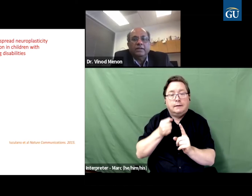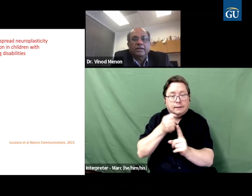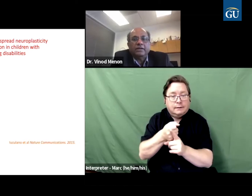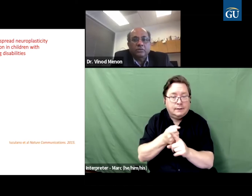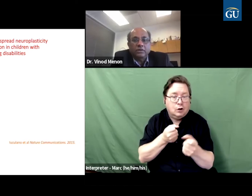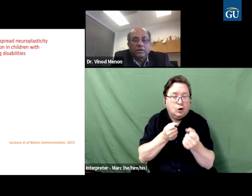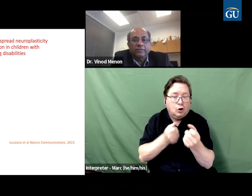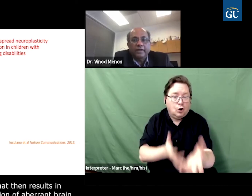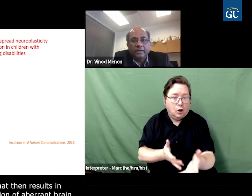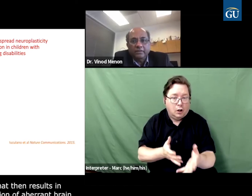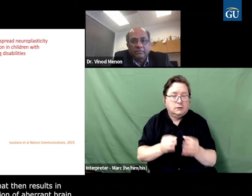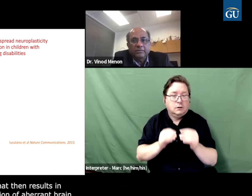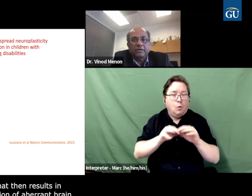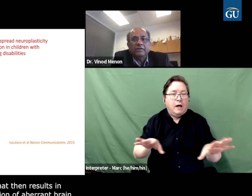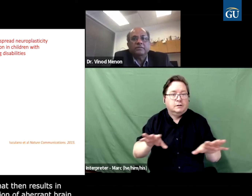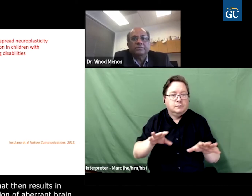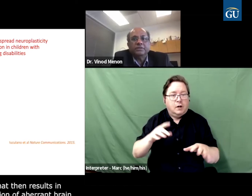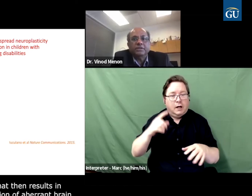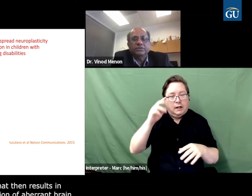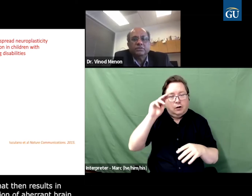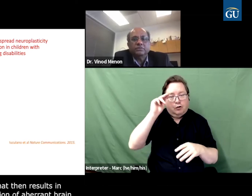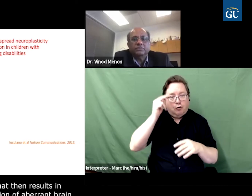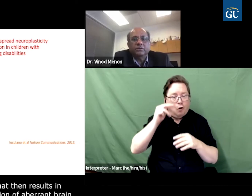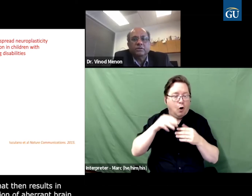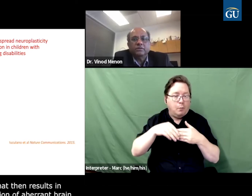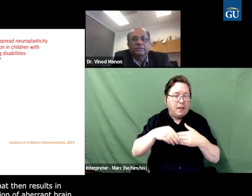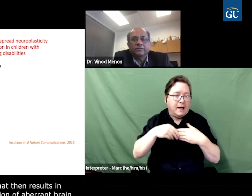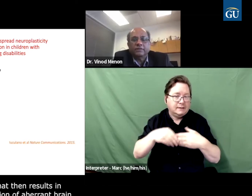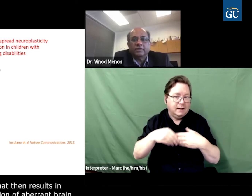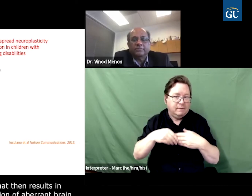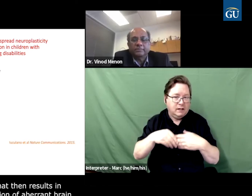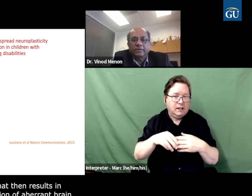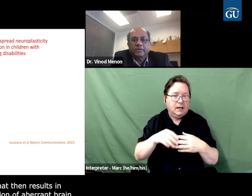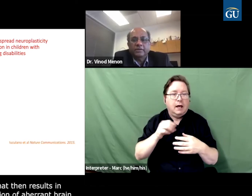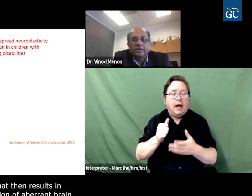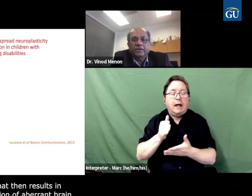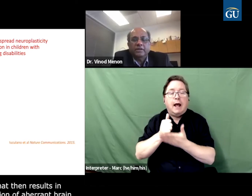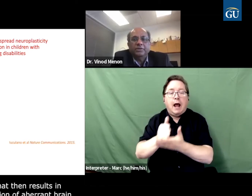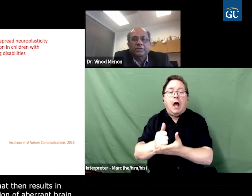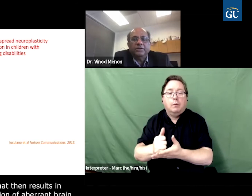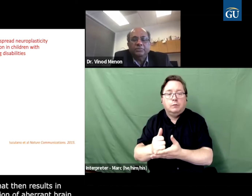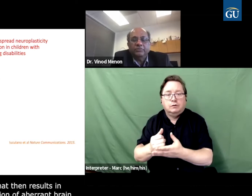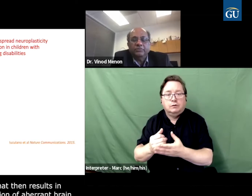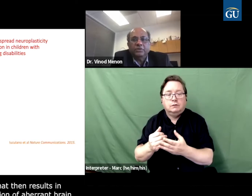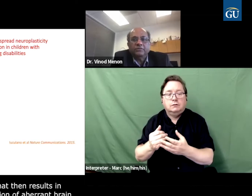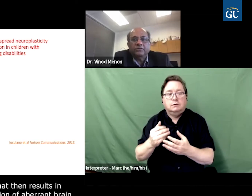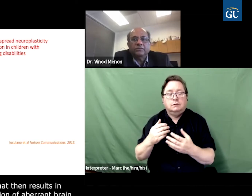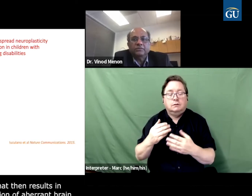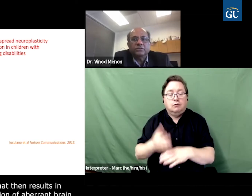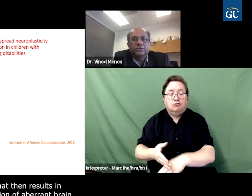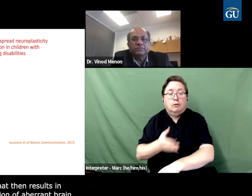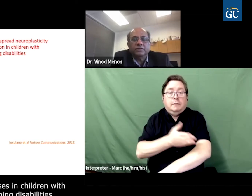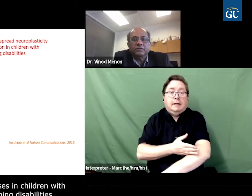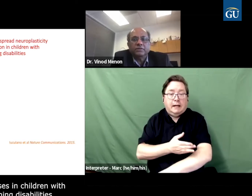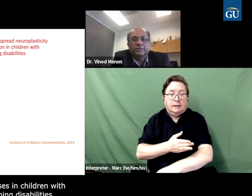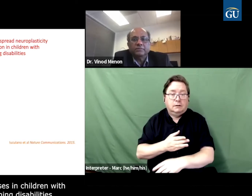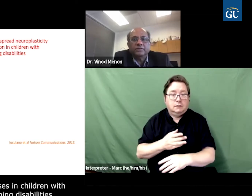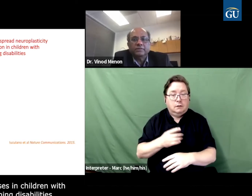and and that then results in remediation of